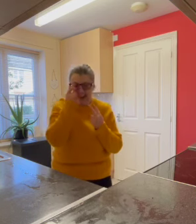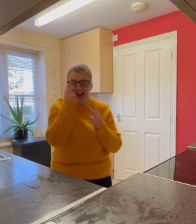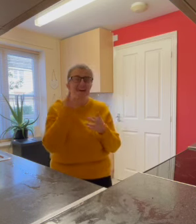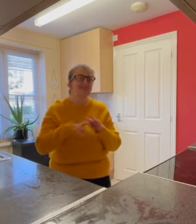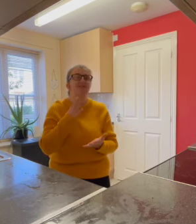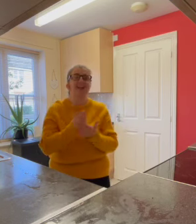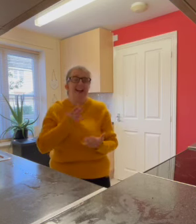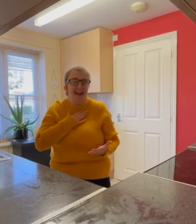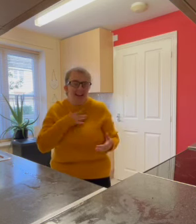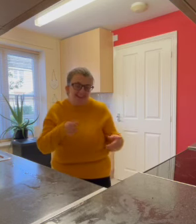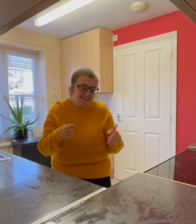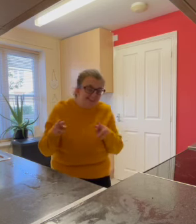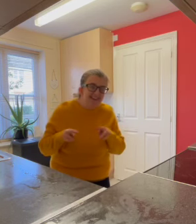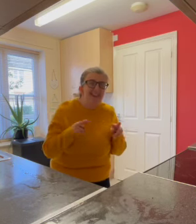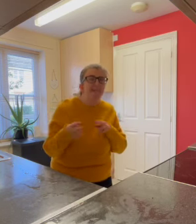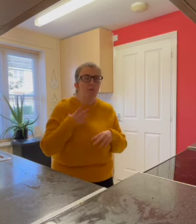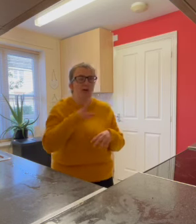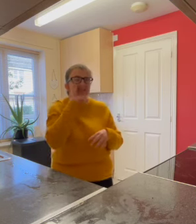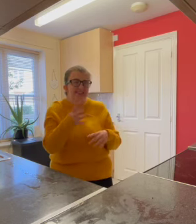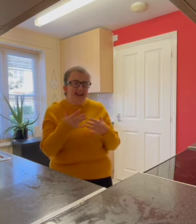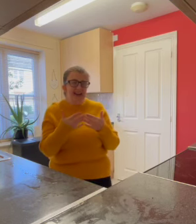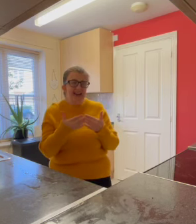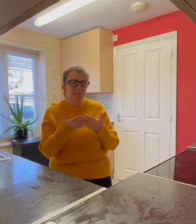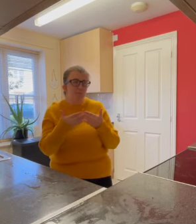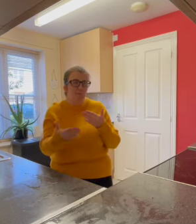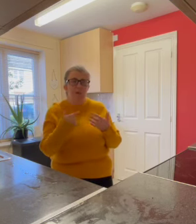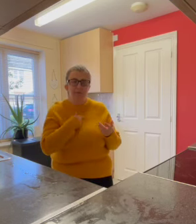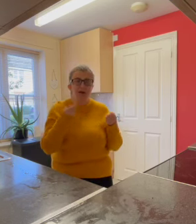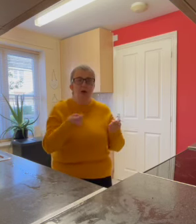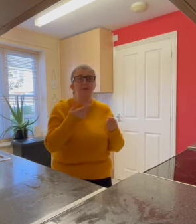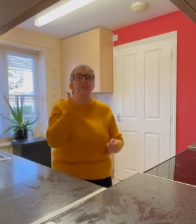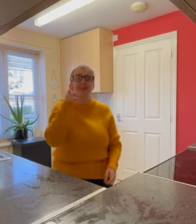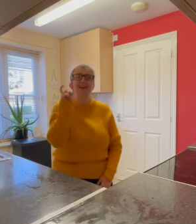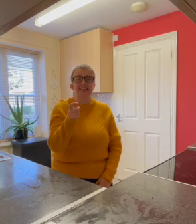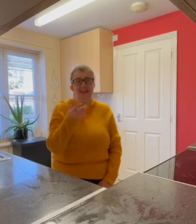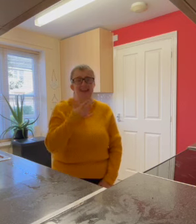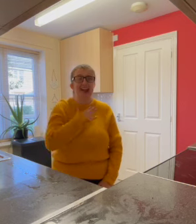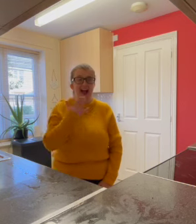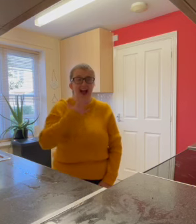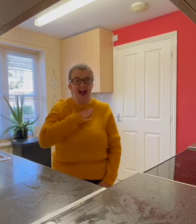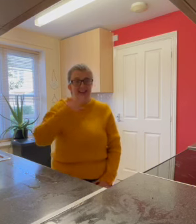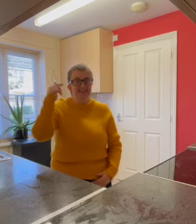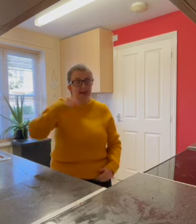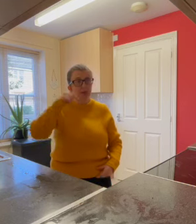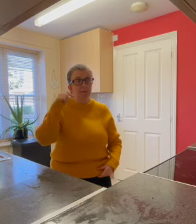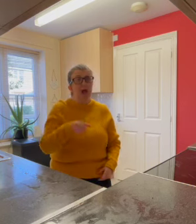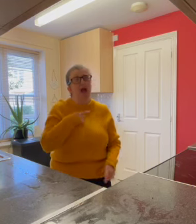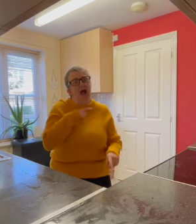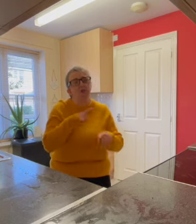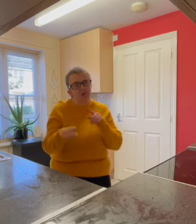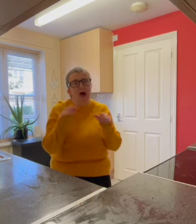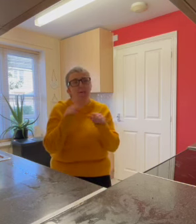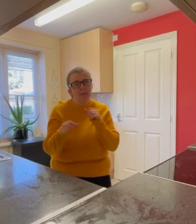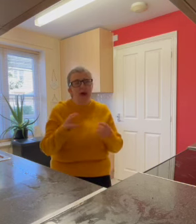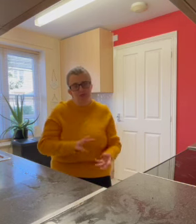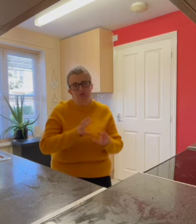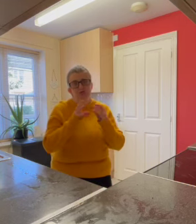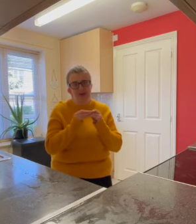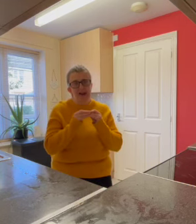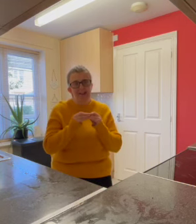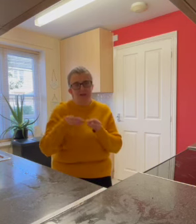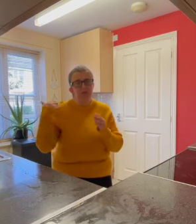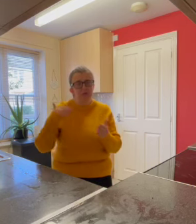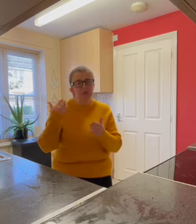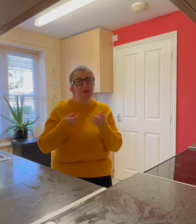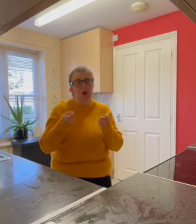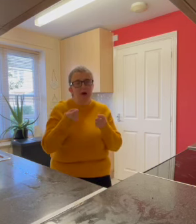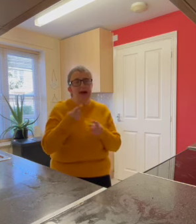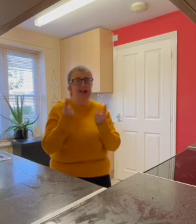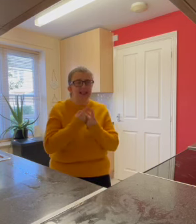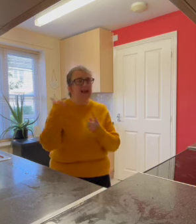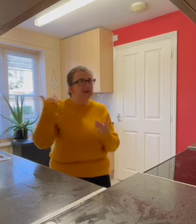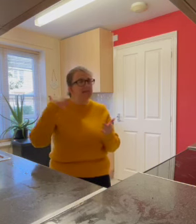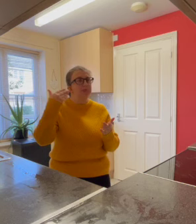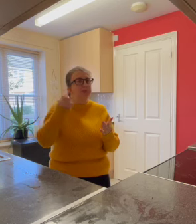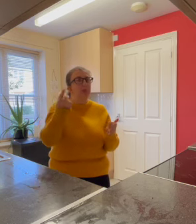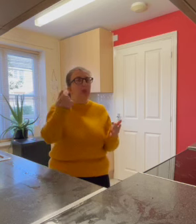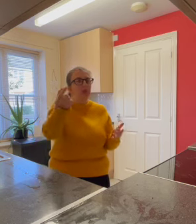If you did like the video and want to see more cooking please click like, and I try my best to create cooking videos,